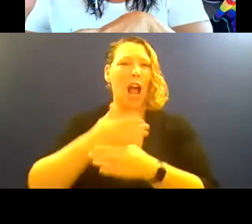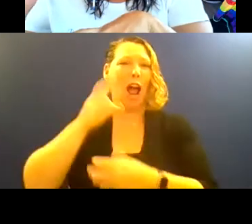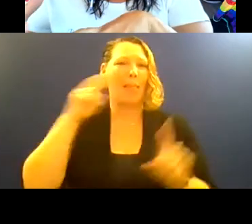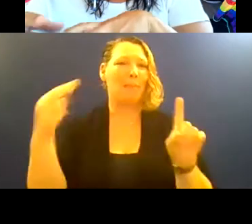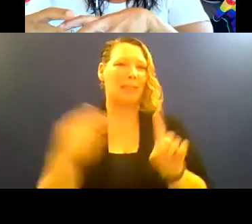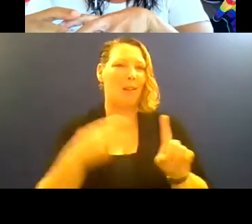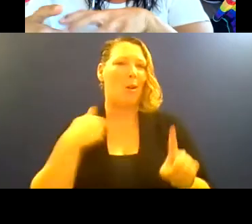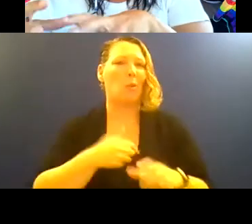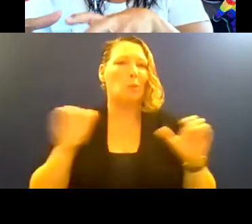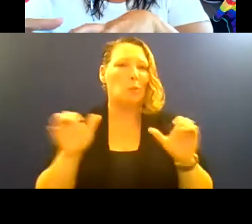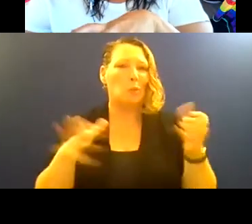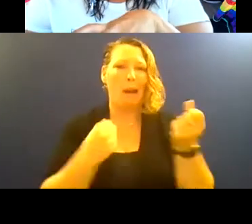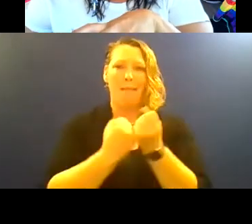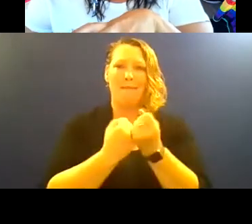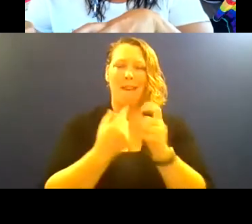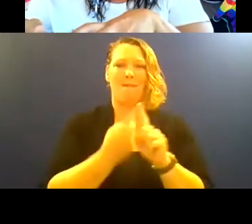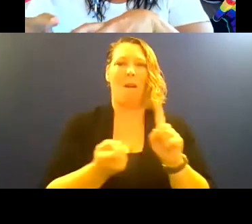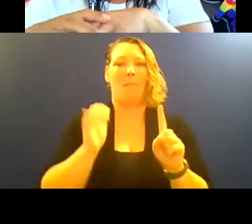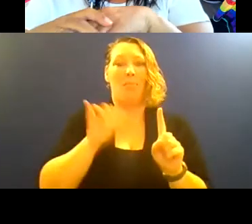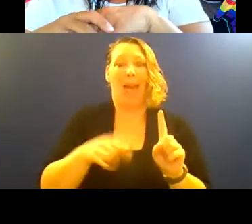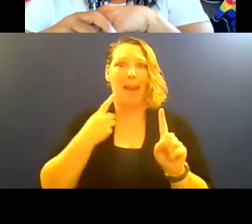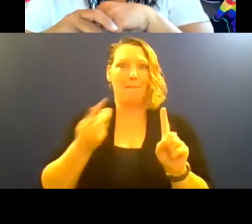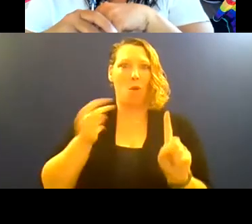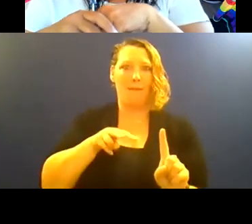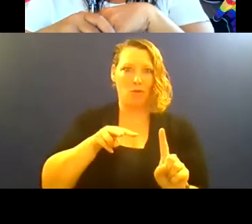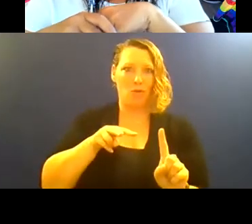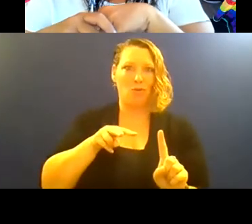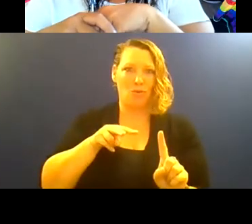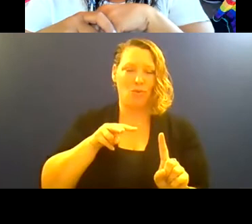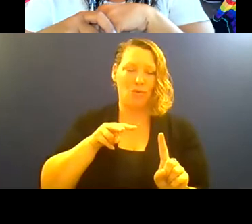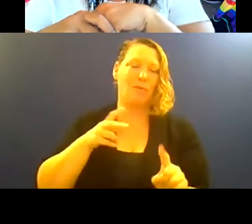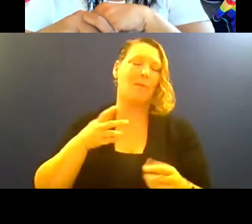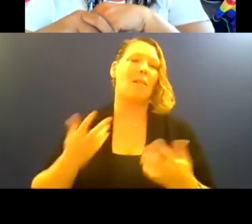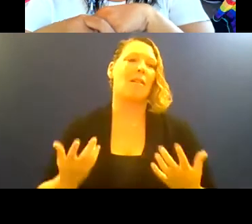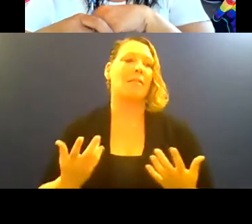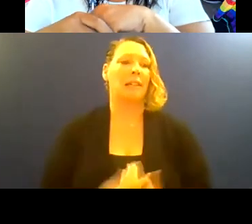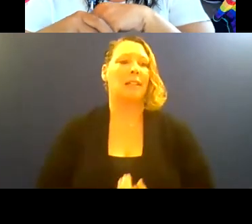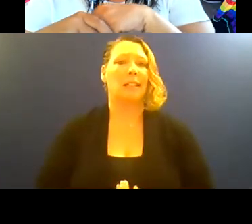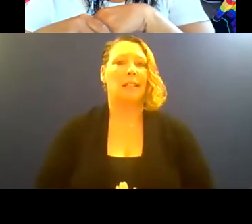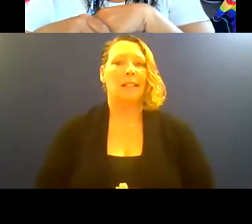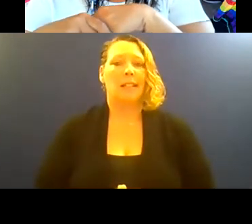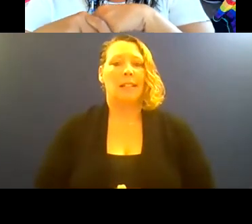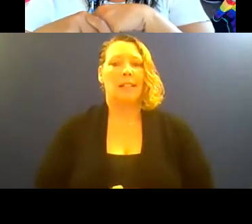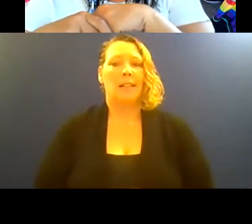and we do our advocacy, from that point of view.